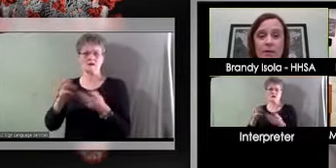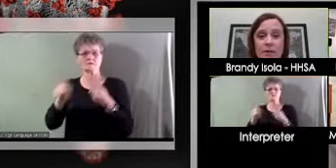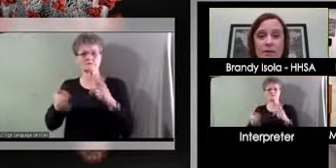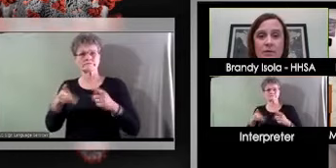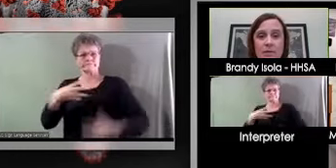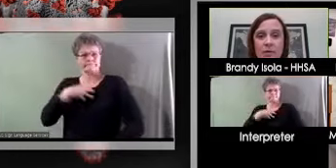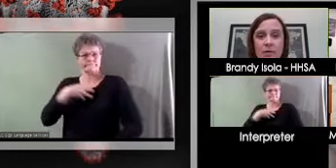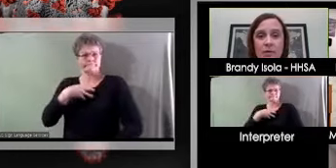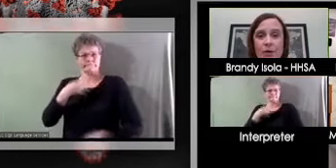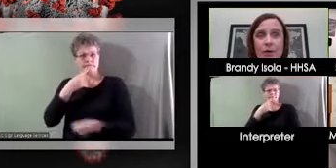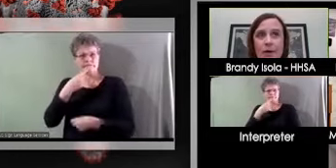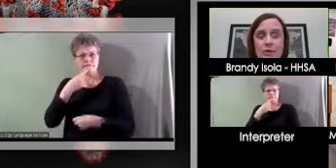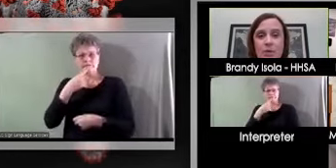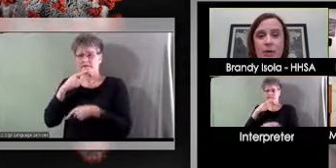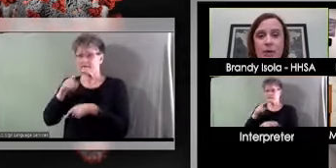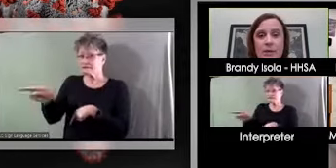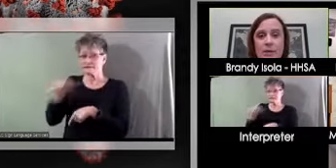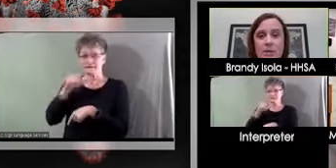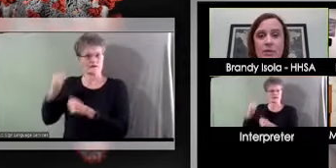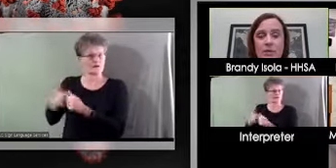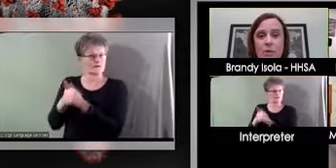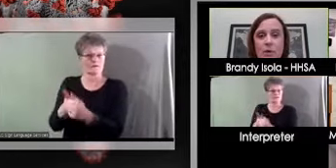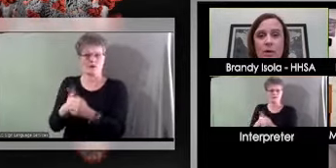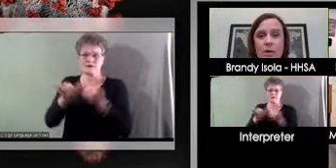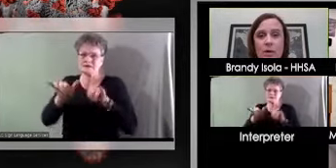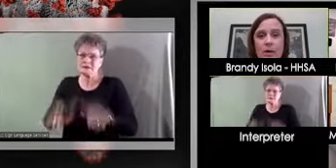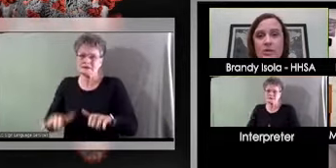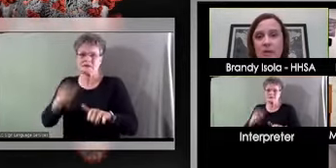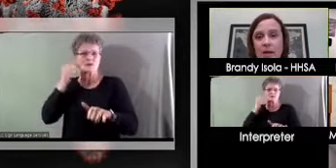Governor's stay-at-home order. So we continue to work on educating